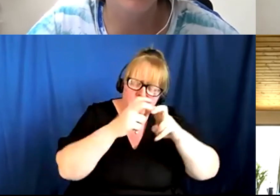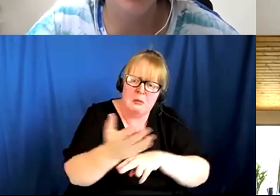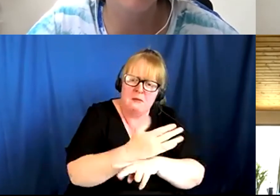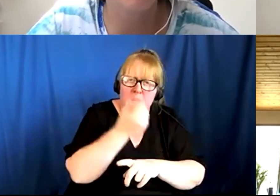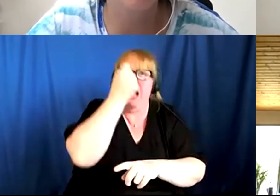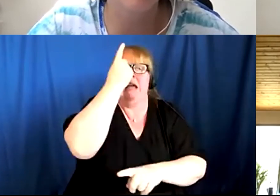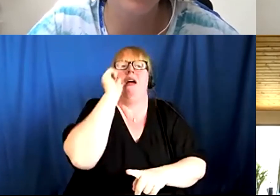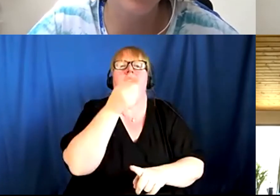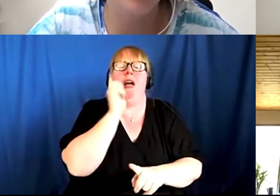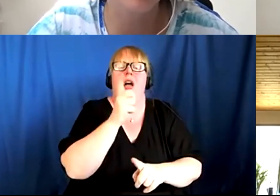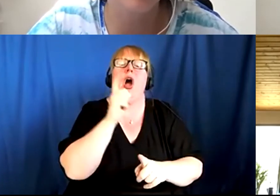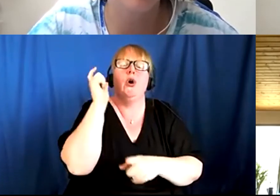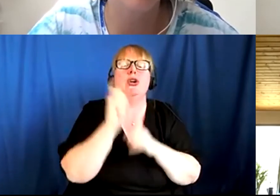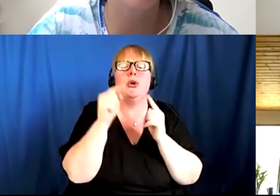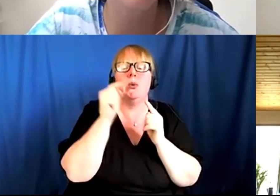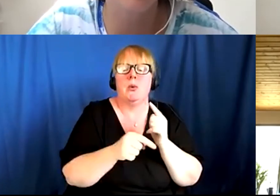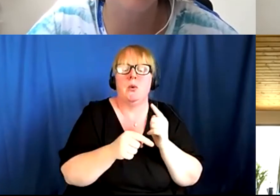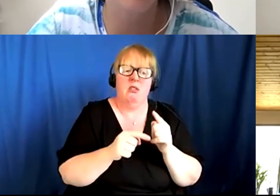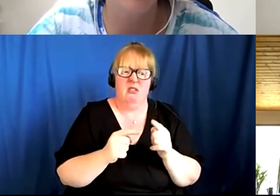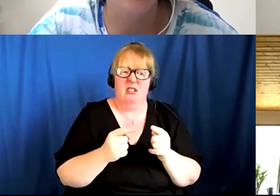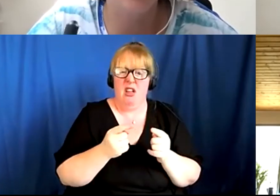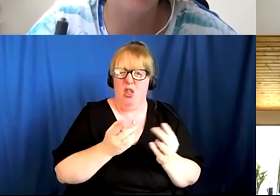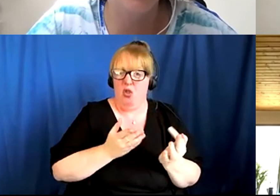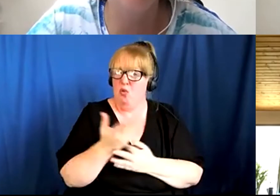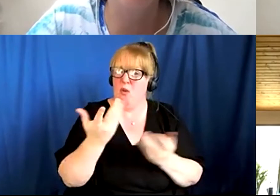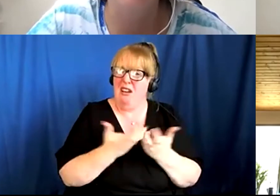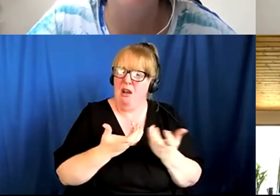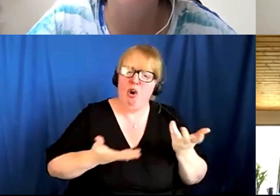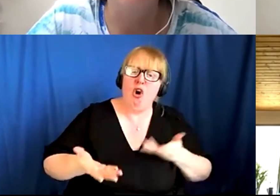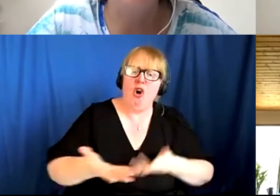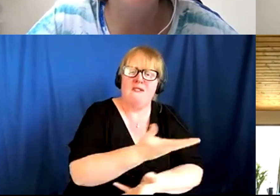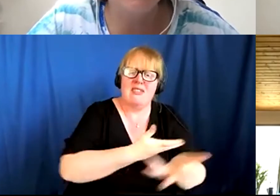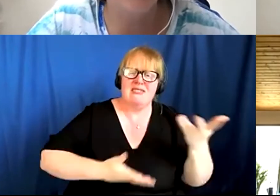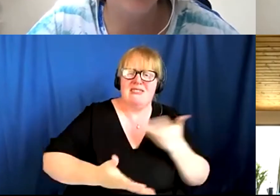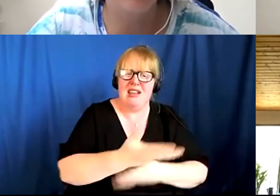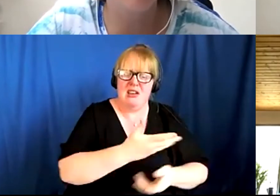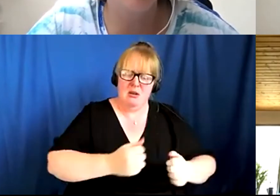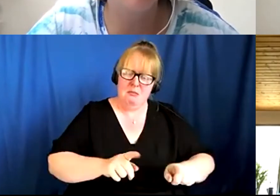just having conversations and understanding what the kinds of needs of the local community are,